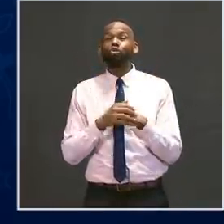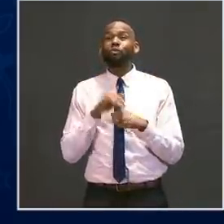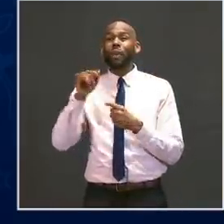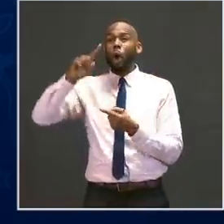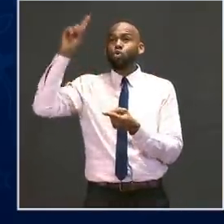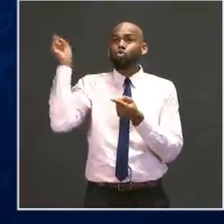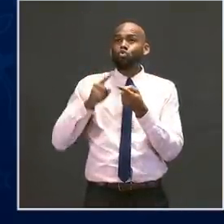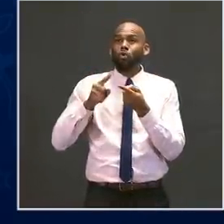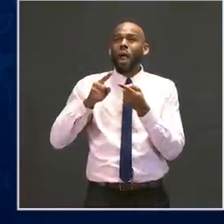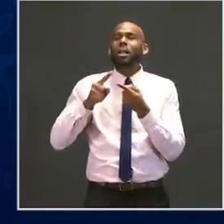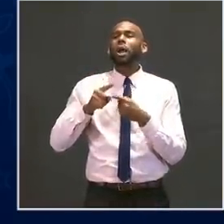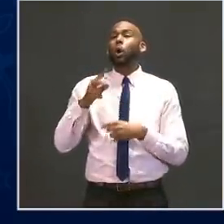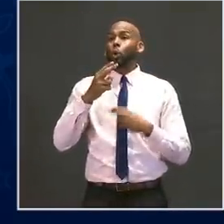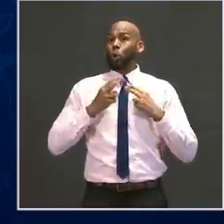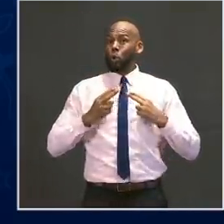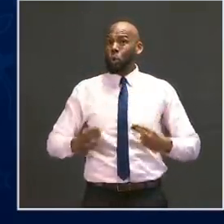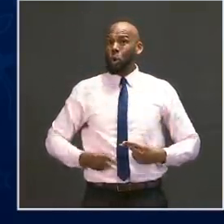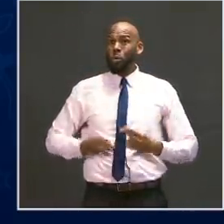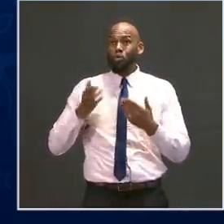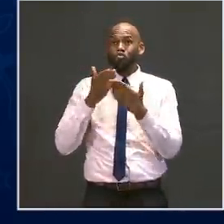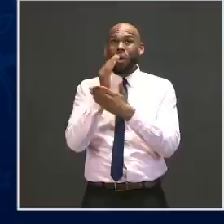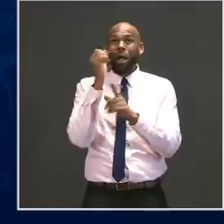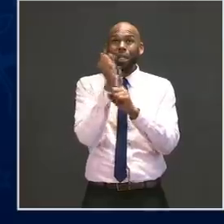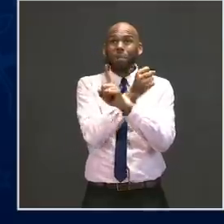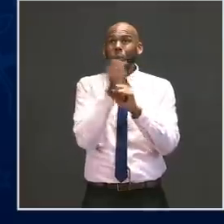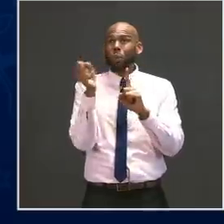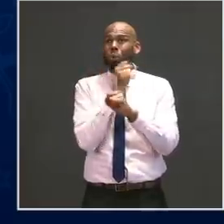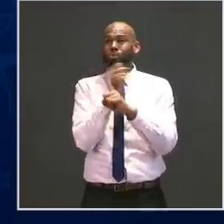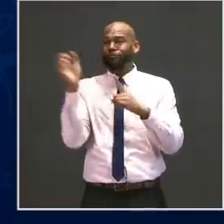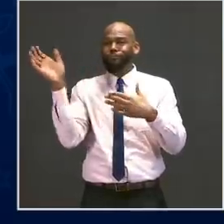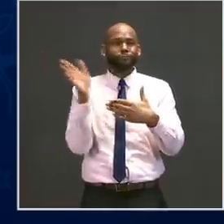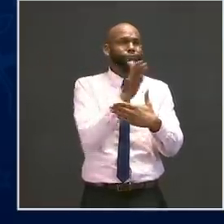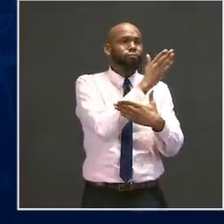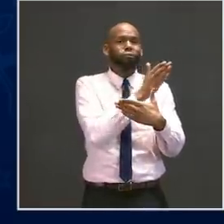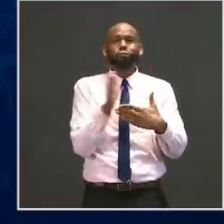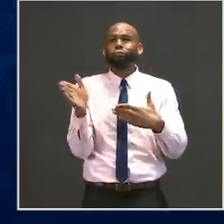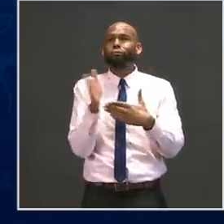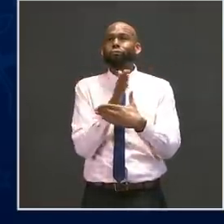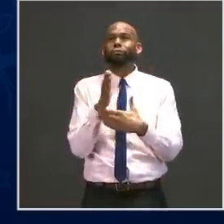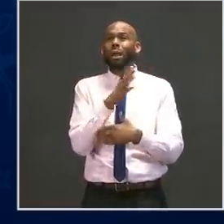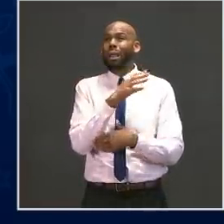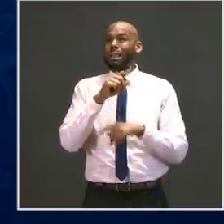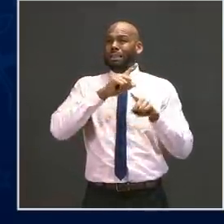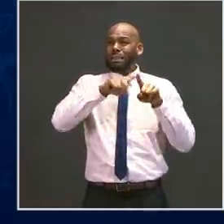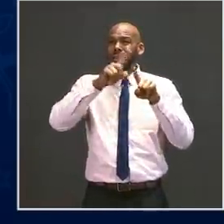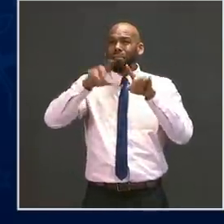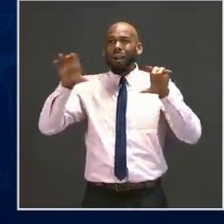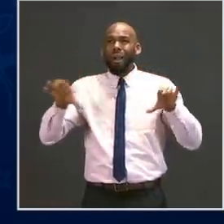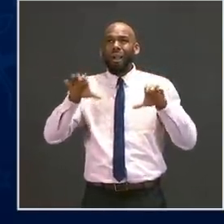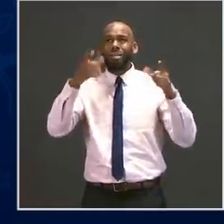human rights abuses across the country, increasingly assertive actions in the region, including toward Taiwan.